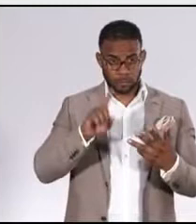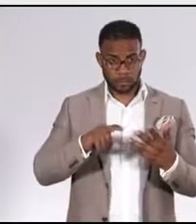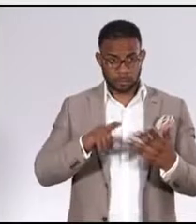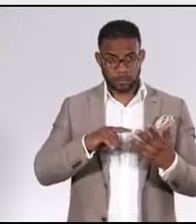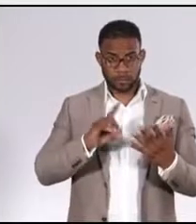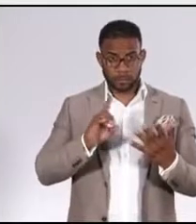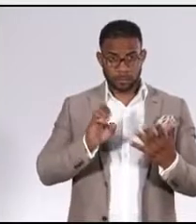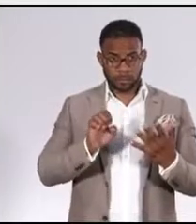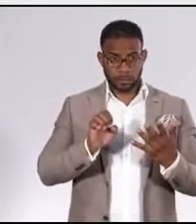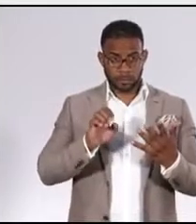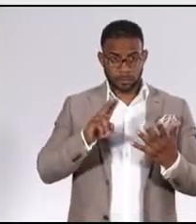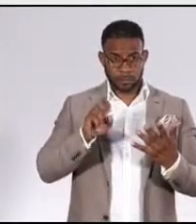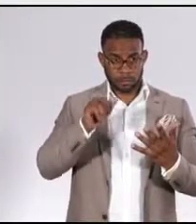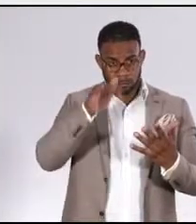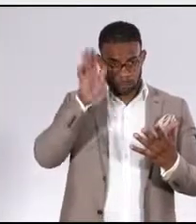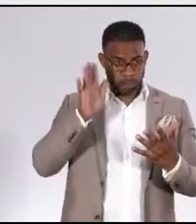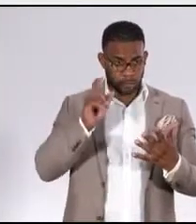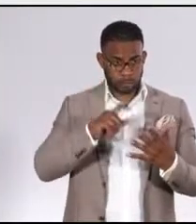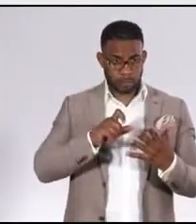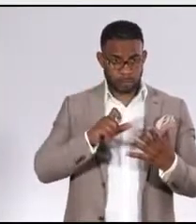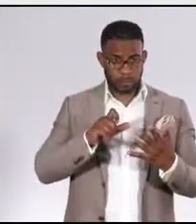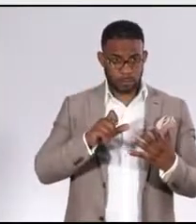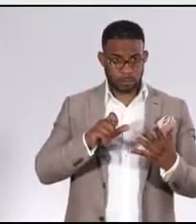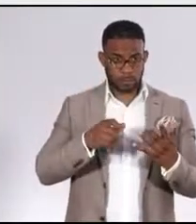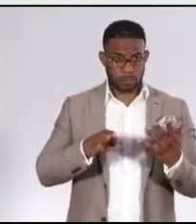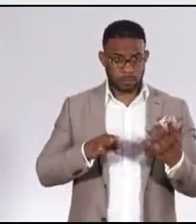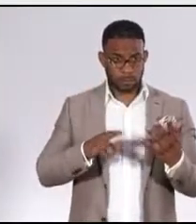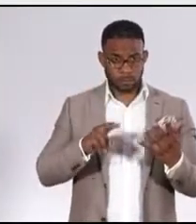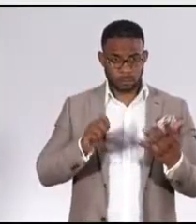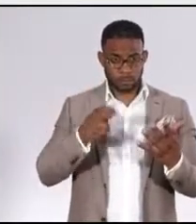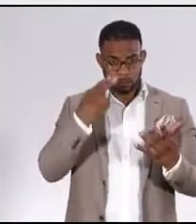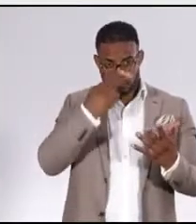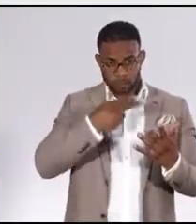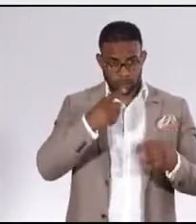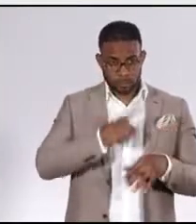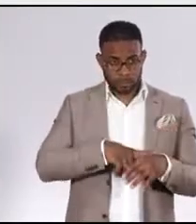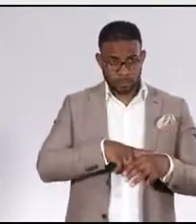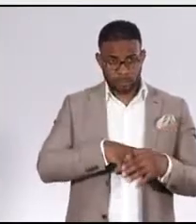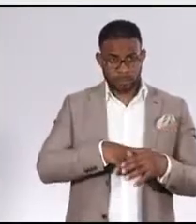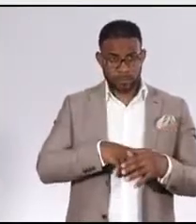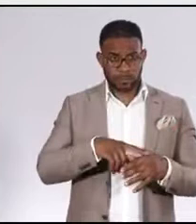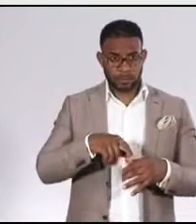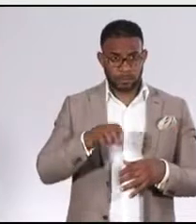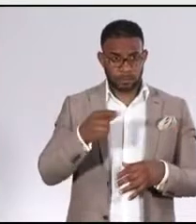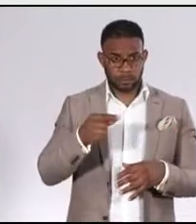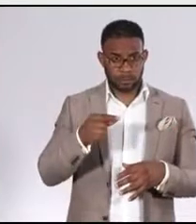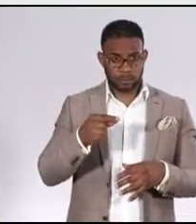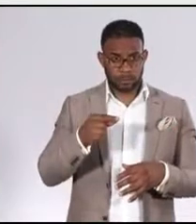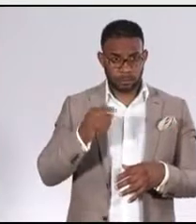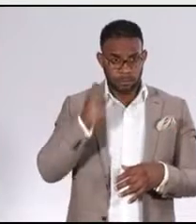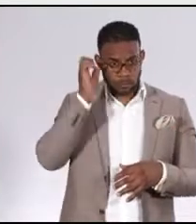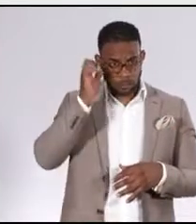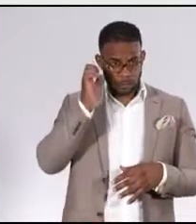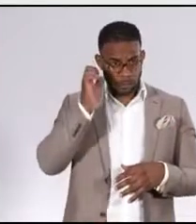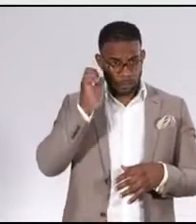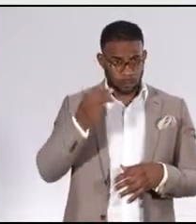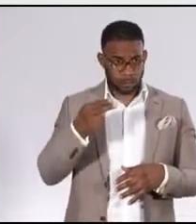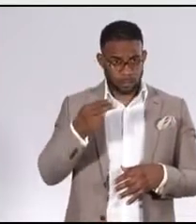eus alaska time. F us hawaii time. G europe, h the middle east,